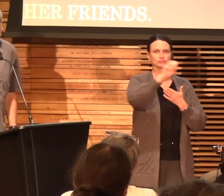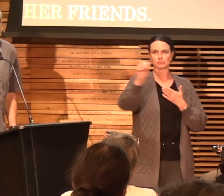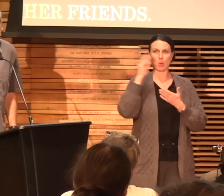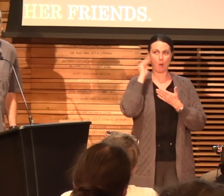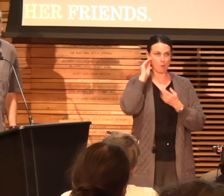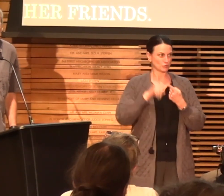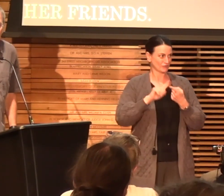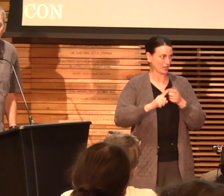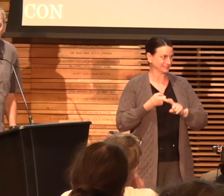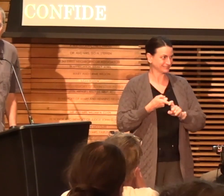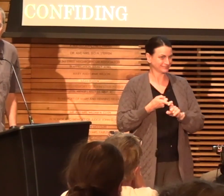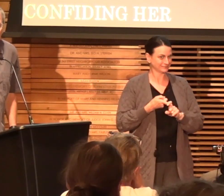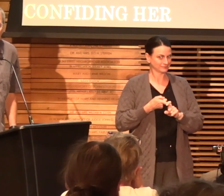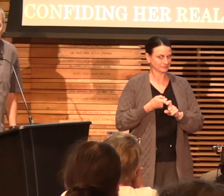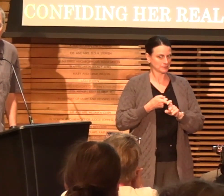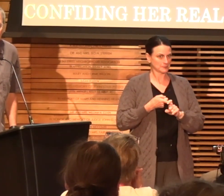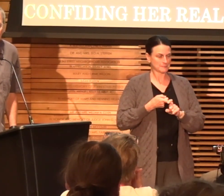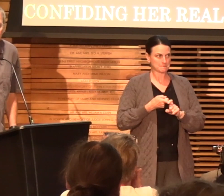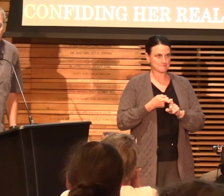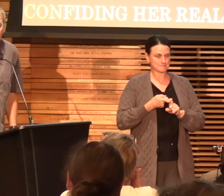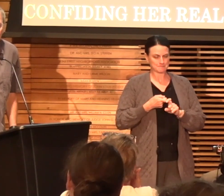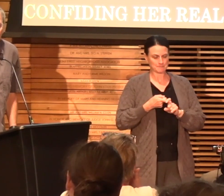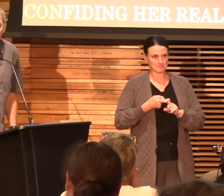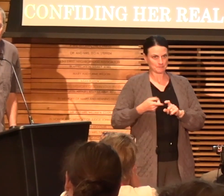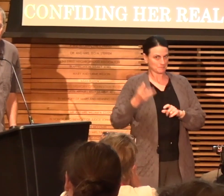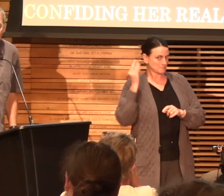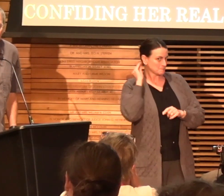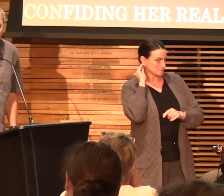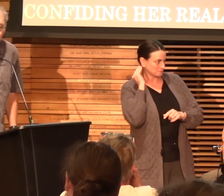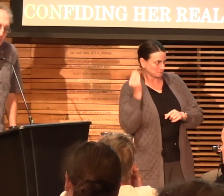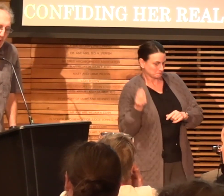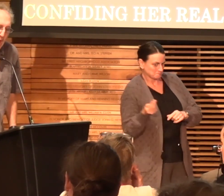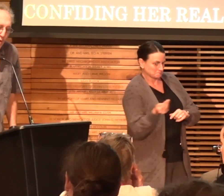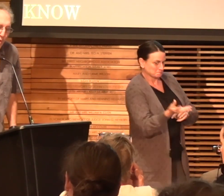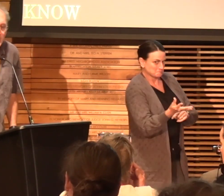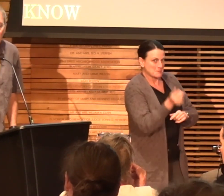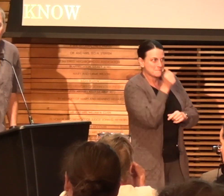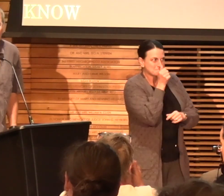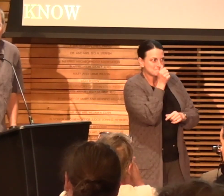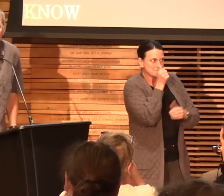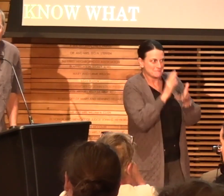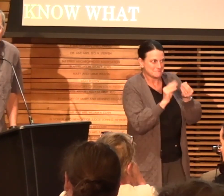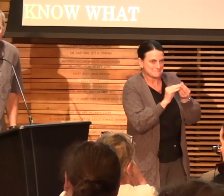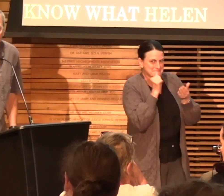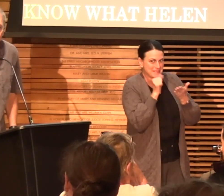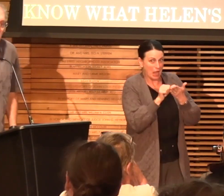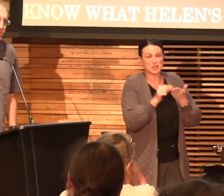confiding her real... This is how you always know what Helen's really thinking.